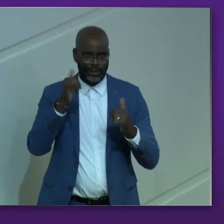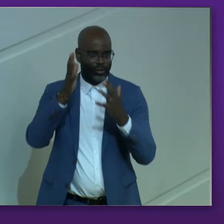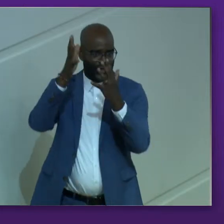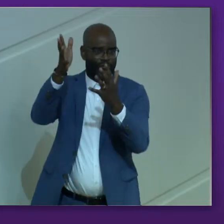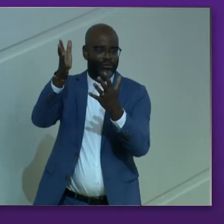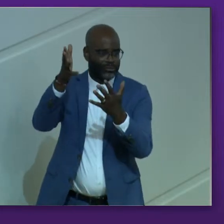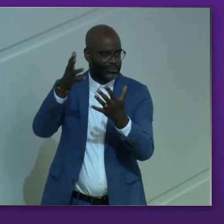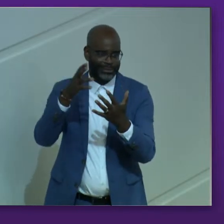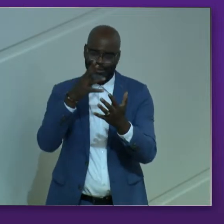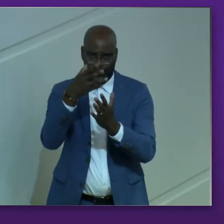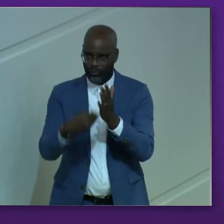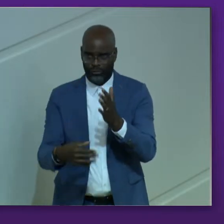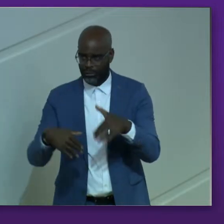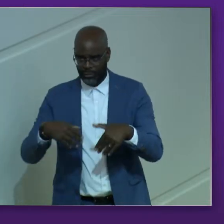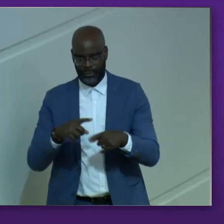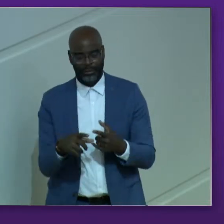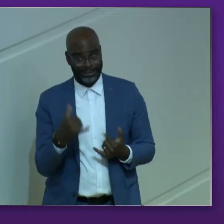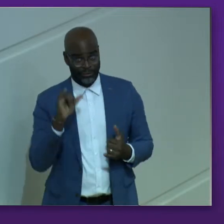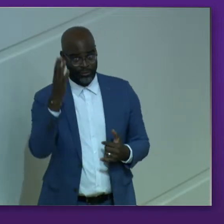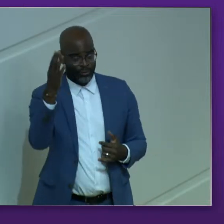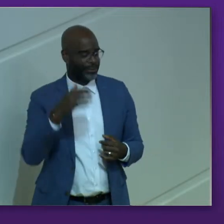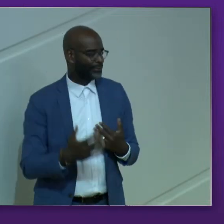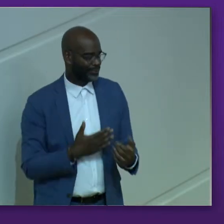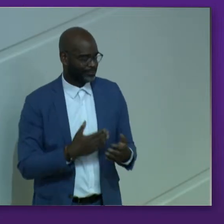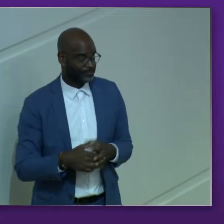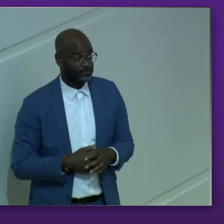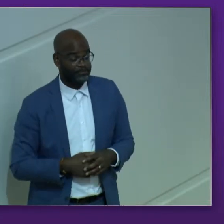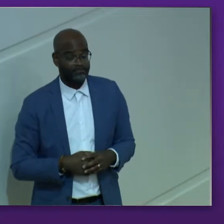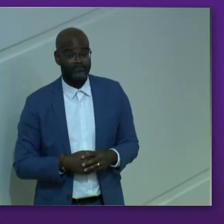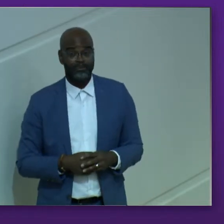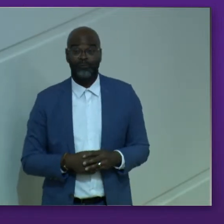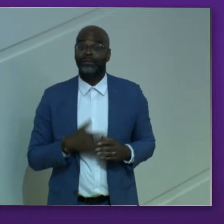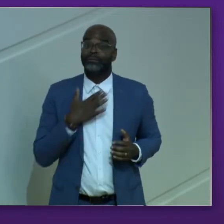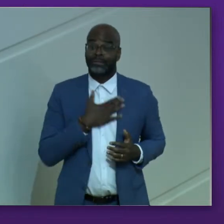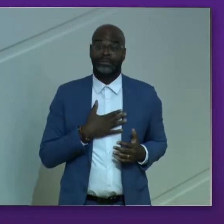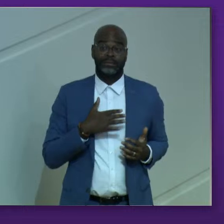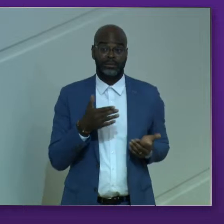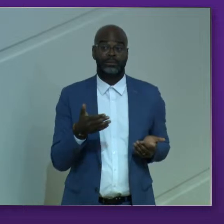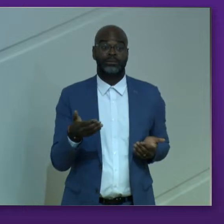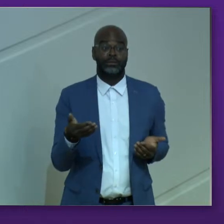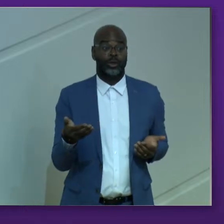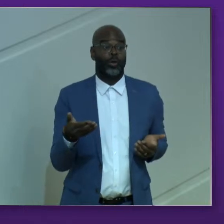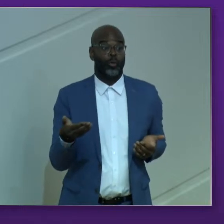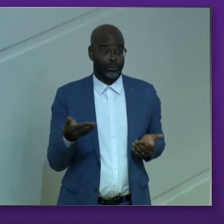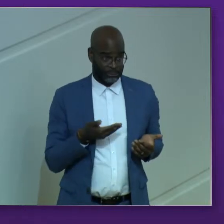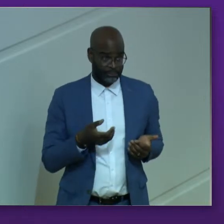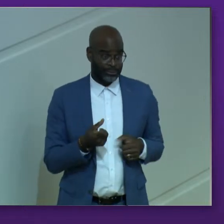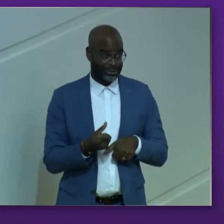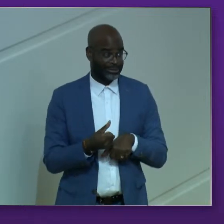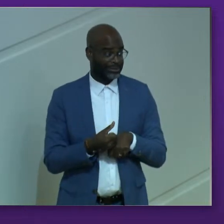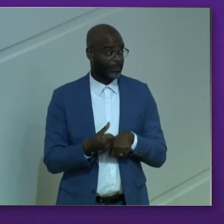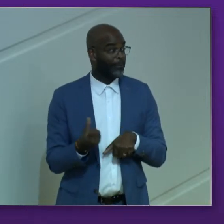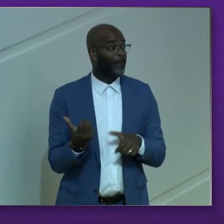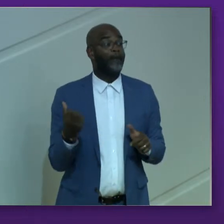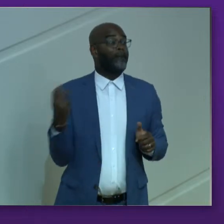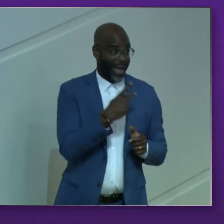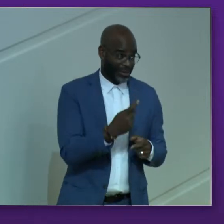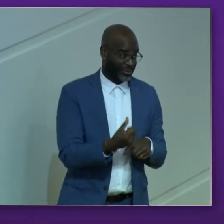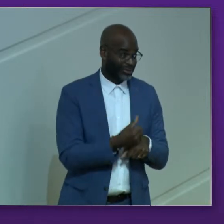EVERYBODY WANT ICE CREAM I HEARD THAT.IT IS NOT GOING ANYWHERE IT IS OKAY.